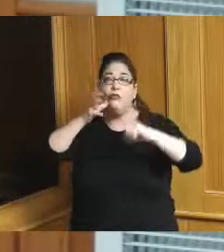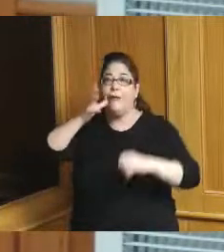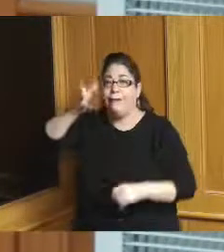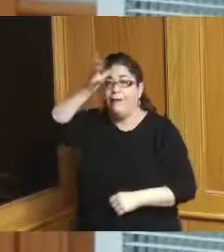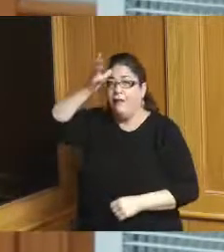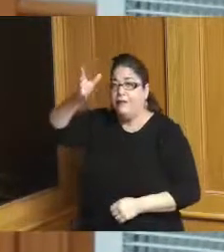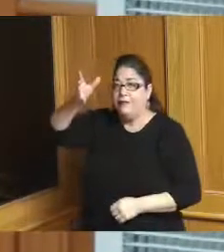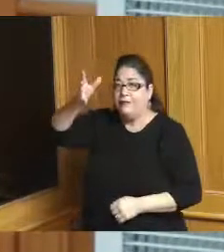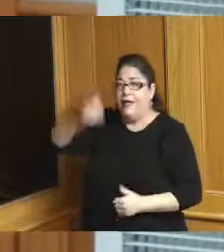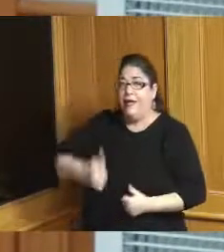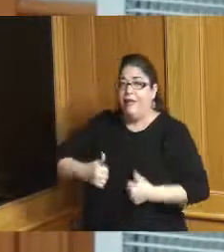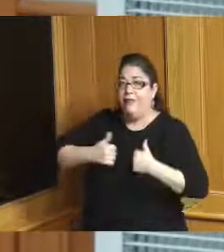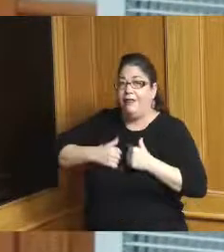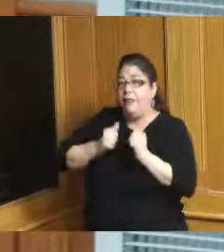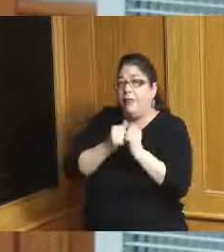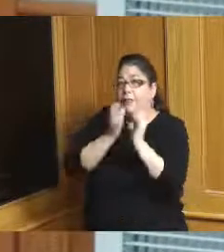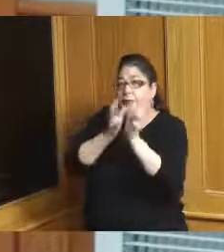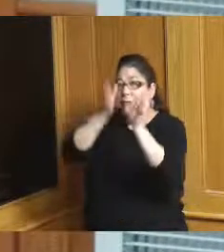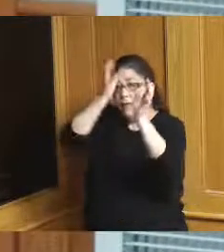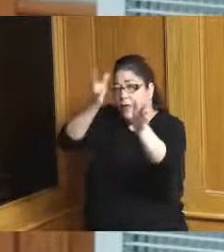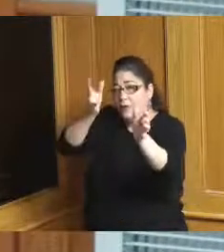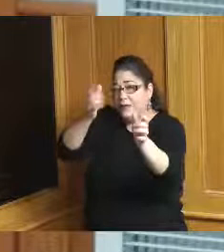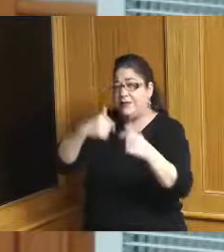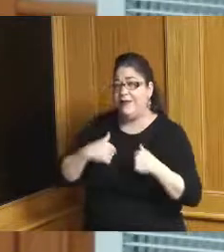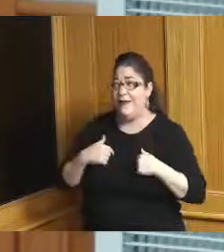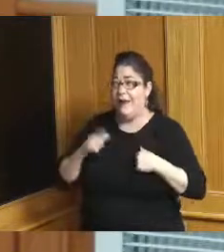they lived with their grandparents so it's like I need to get the vaccine so